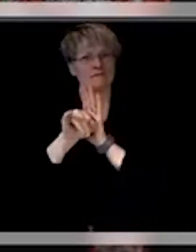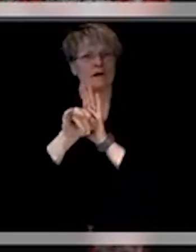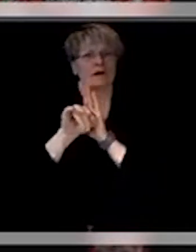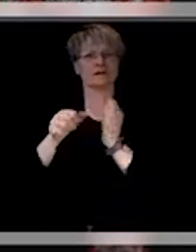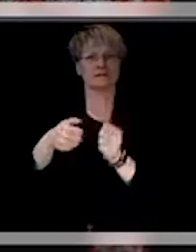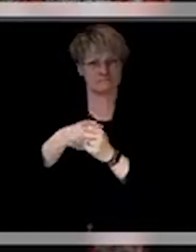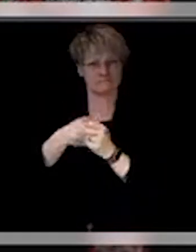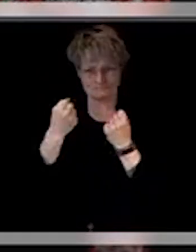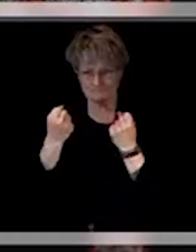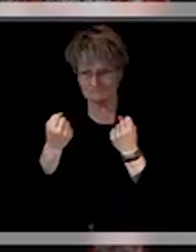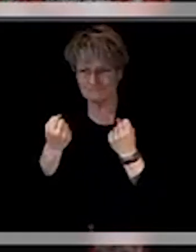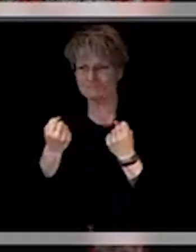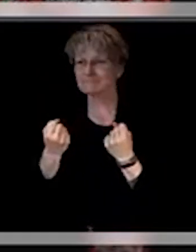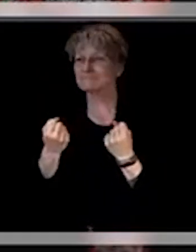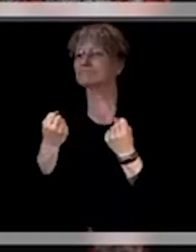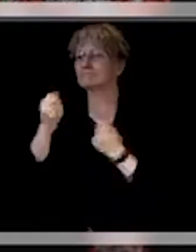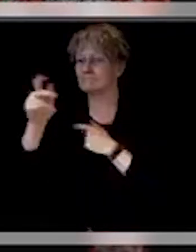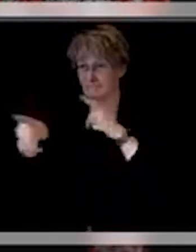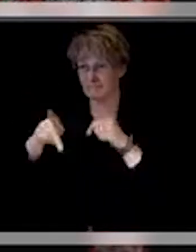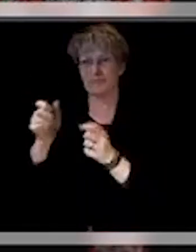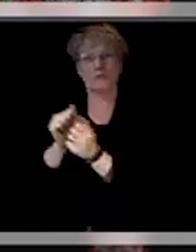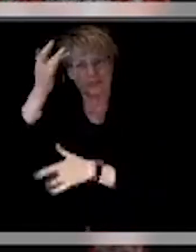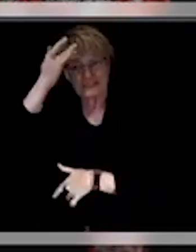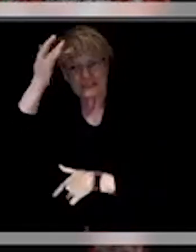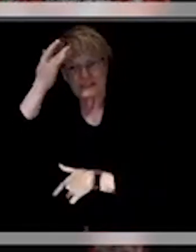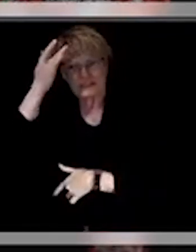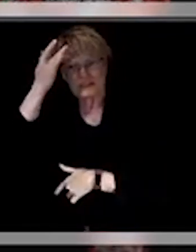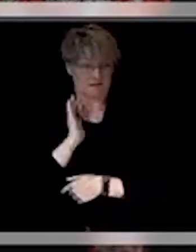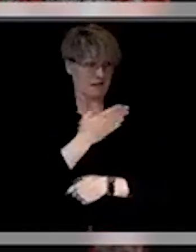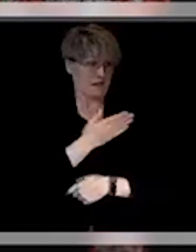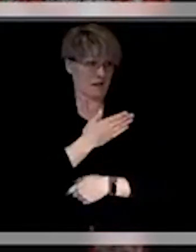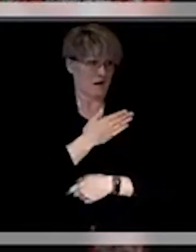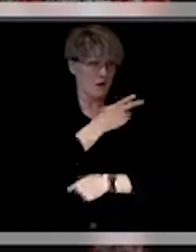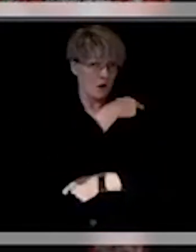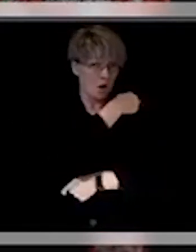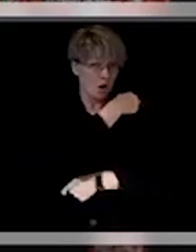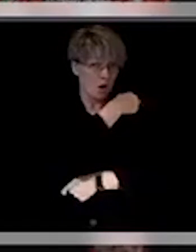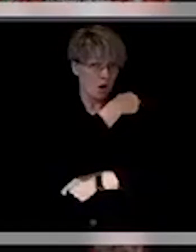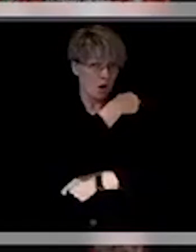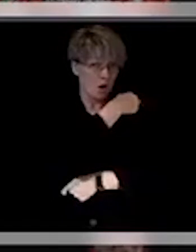are ICU admissions. I’ll tell you; our hospitals can tell you this is a real thing and we've